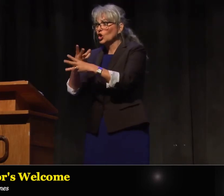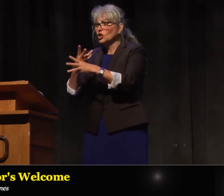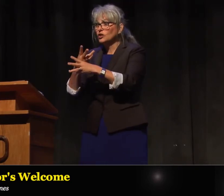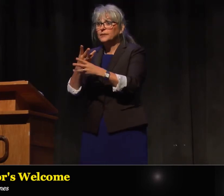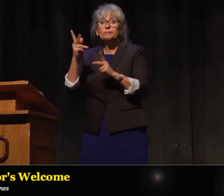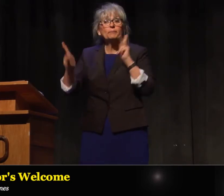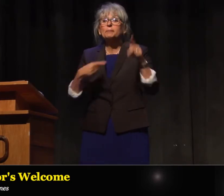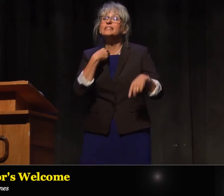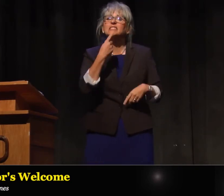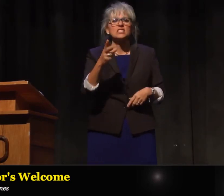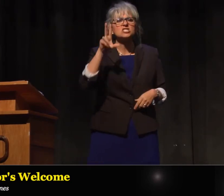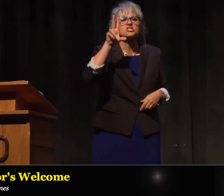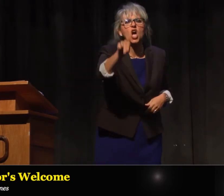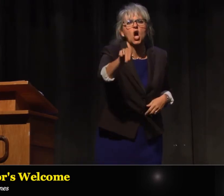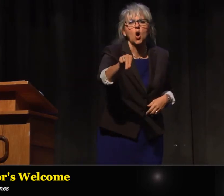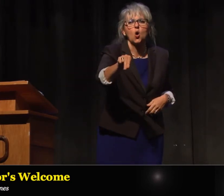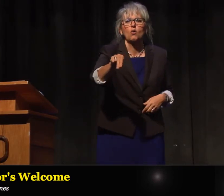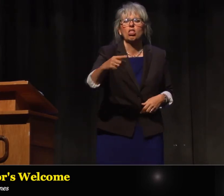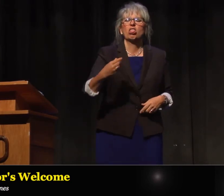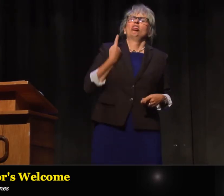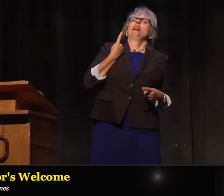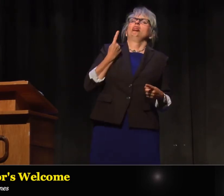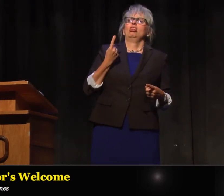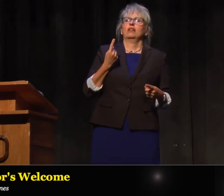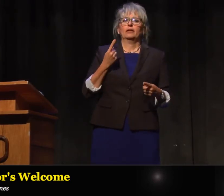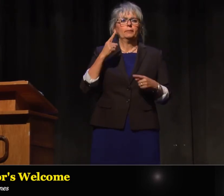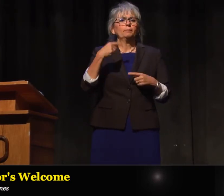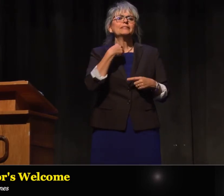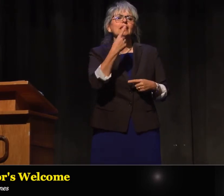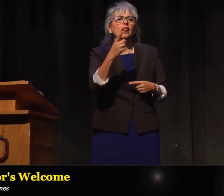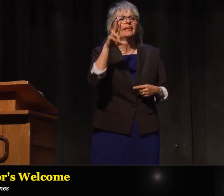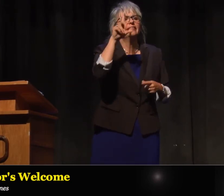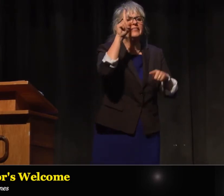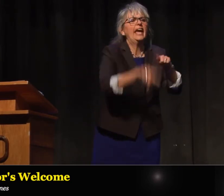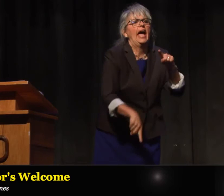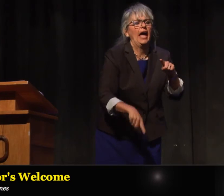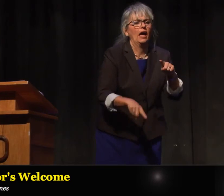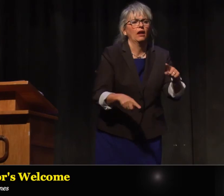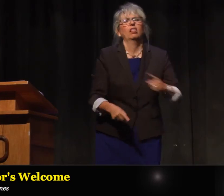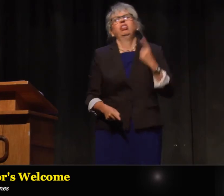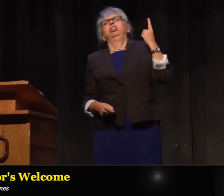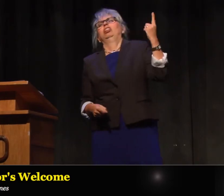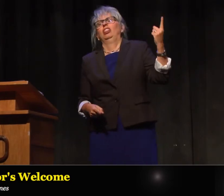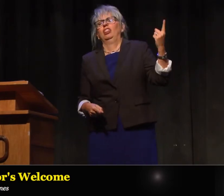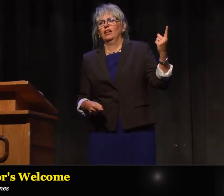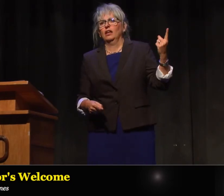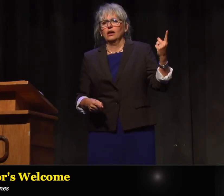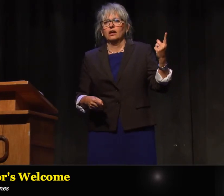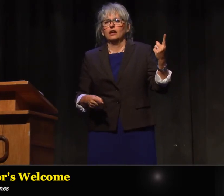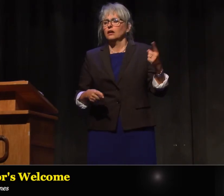Out in the world, people tell you no. People can tell you you can't.